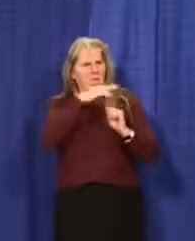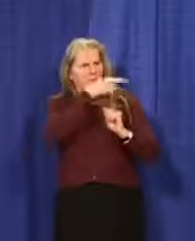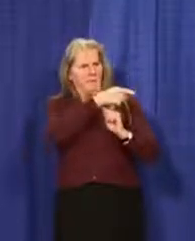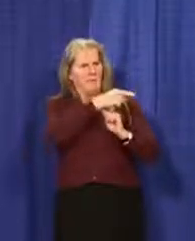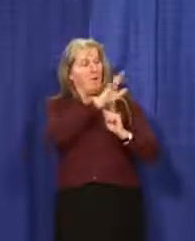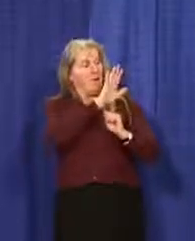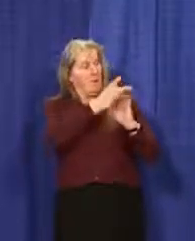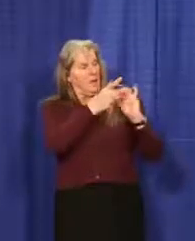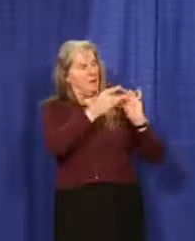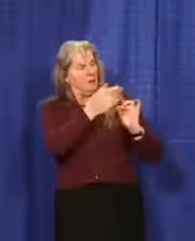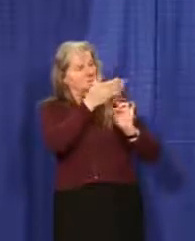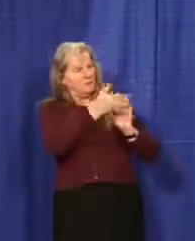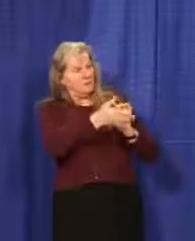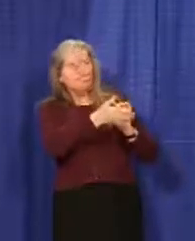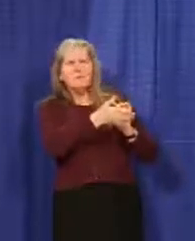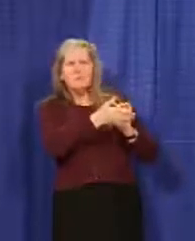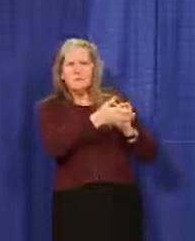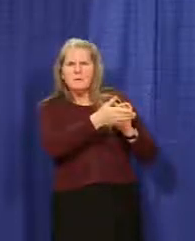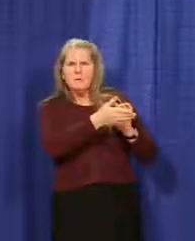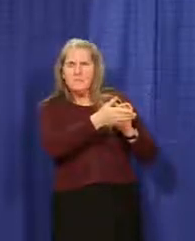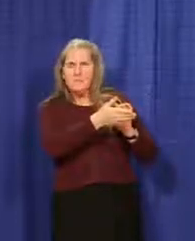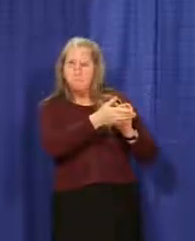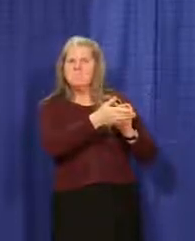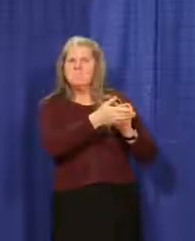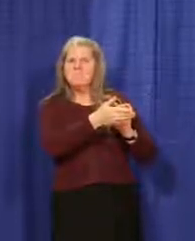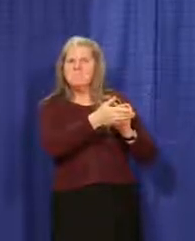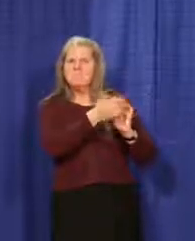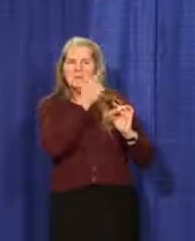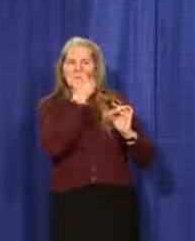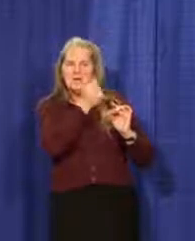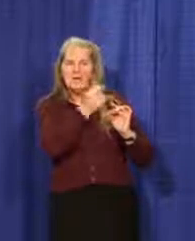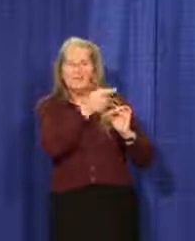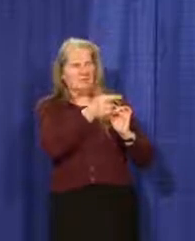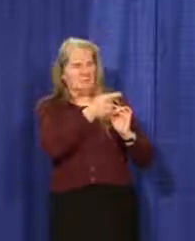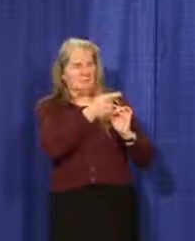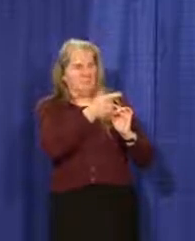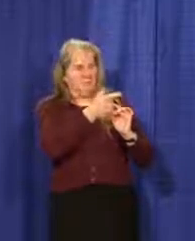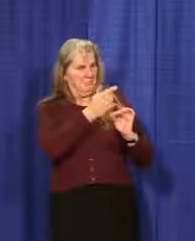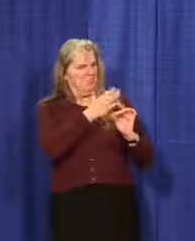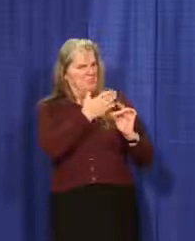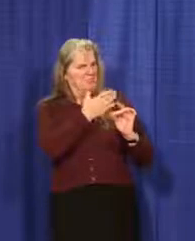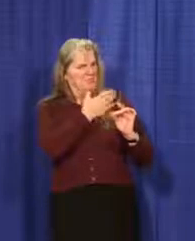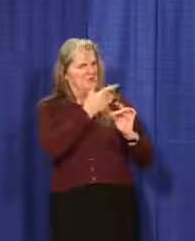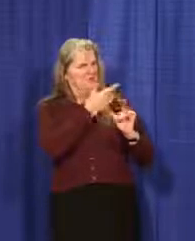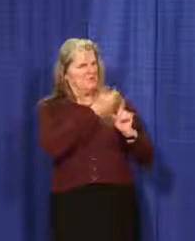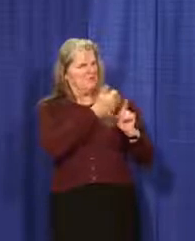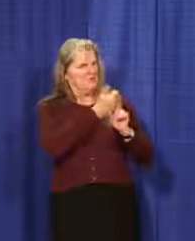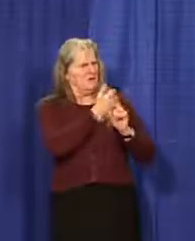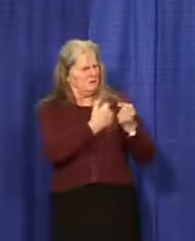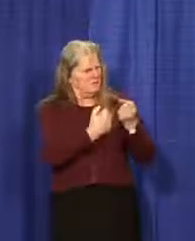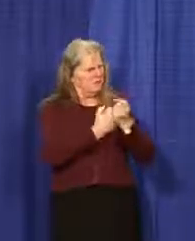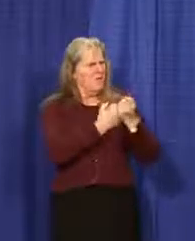Skagway and his comments were, you know, on the contrary. Pleased with a lot of support he